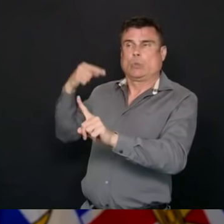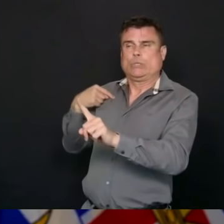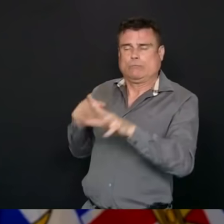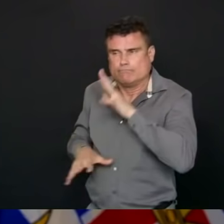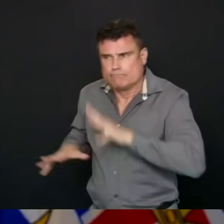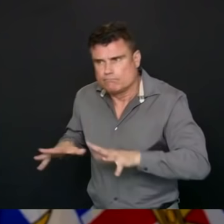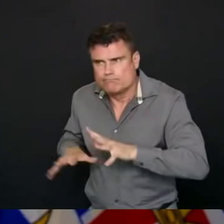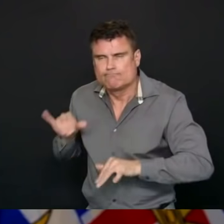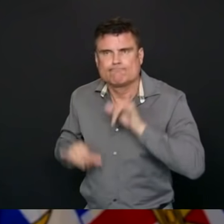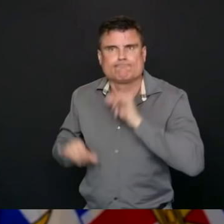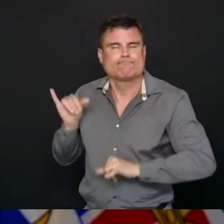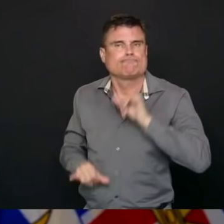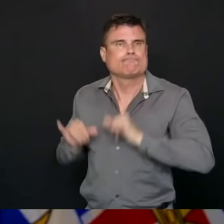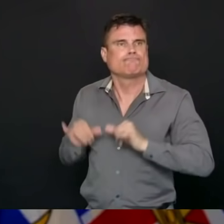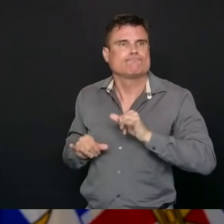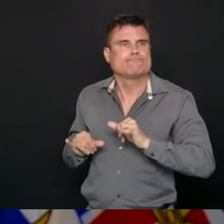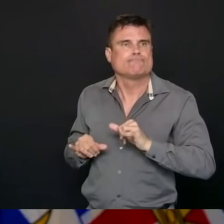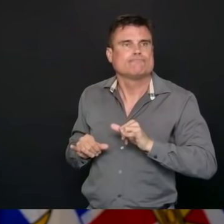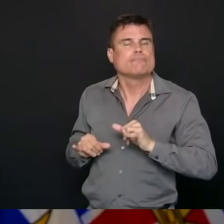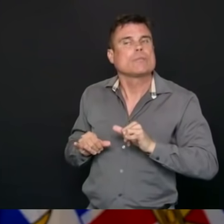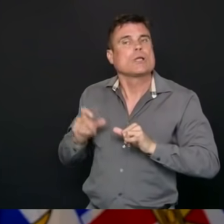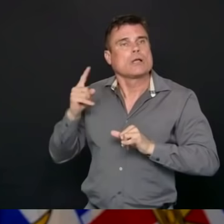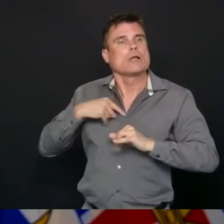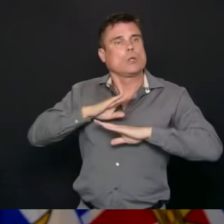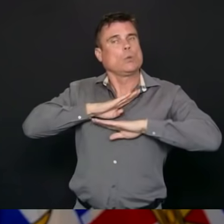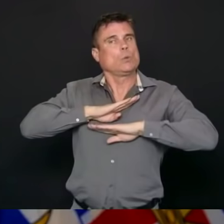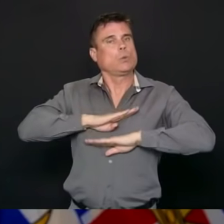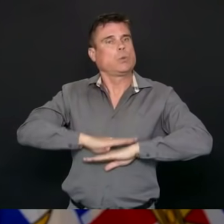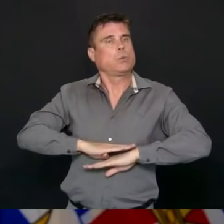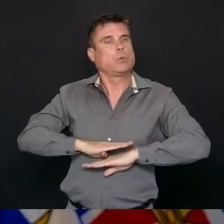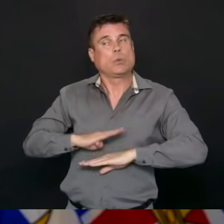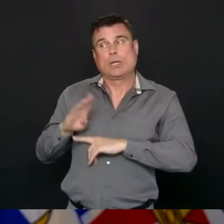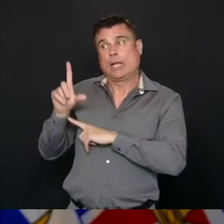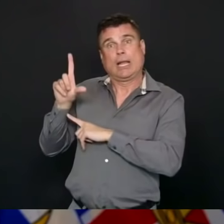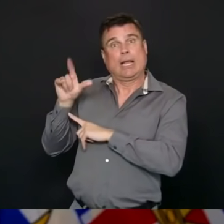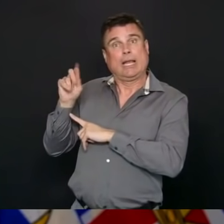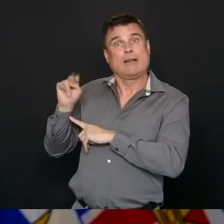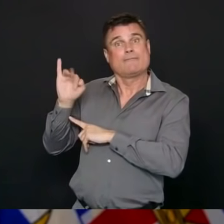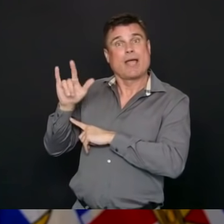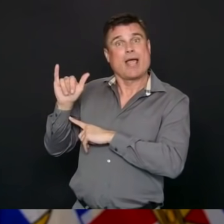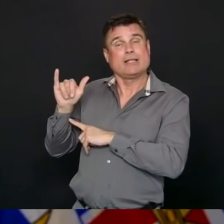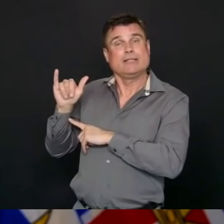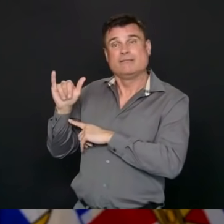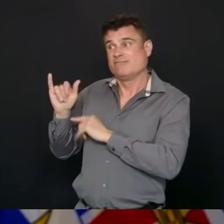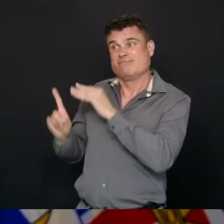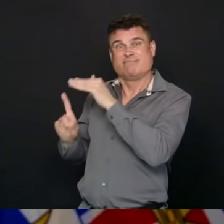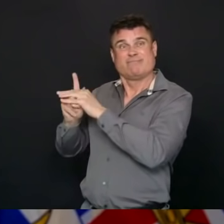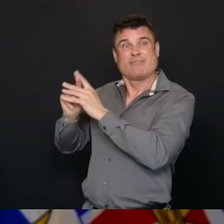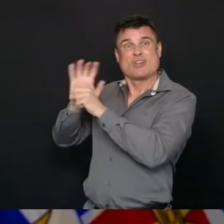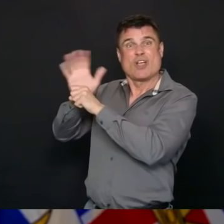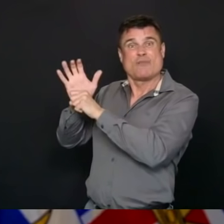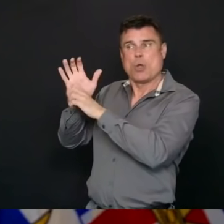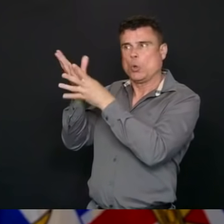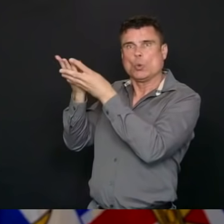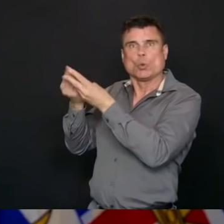outbreak is now over but it was only declared over this week.